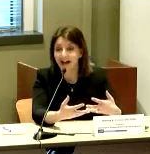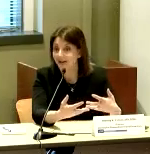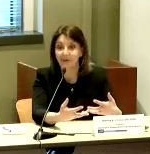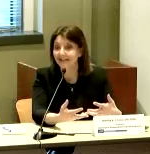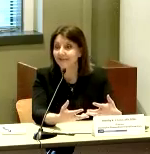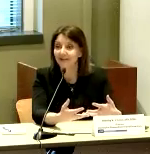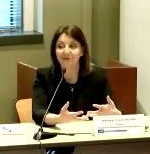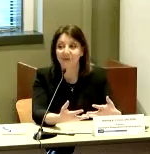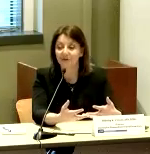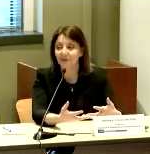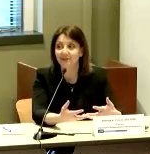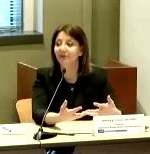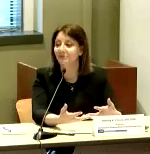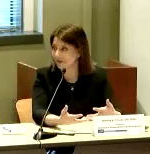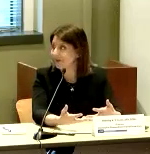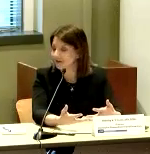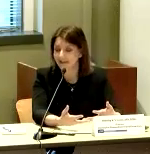And it wasn't even everyone who works on respiratory viruses,